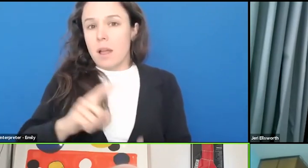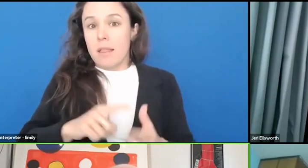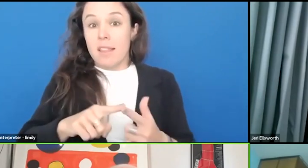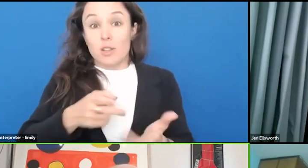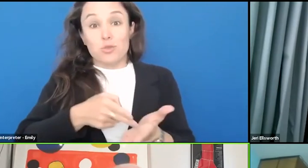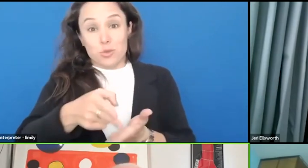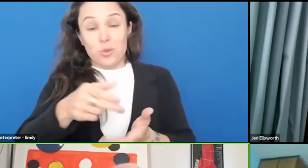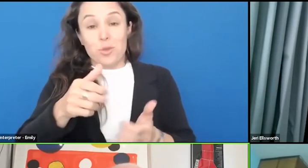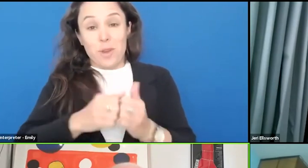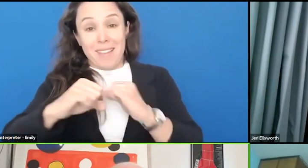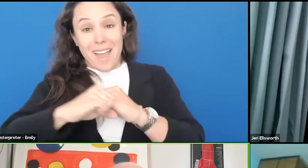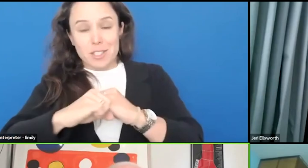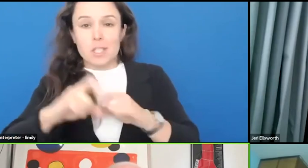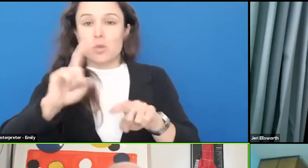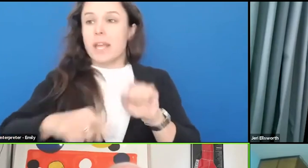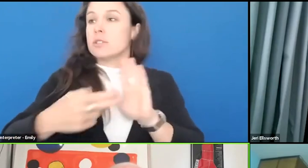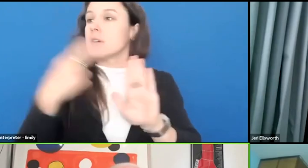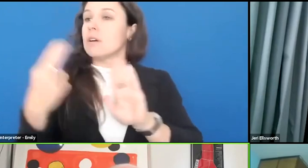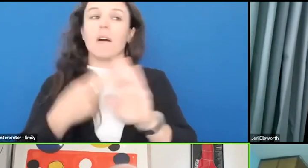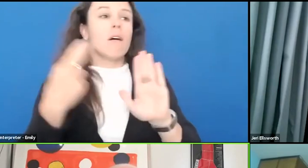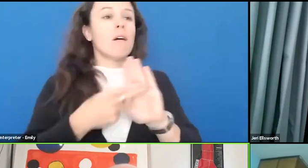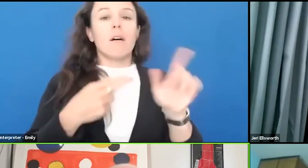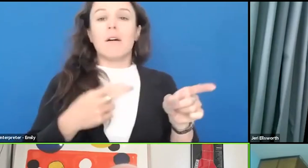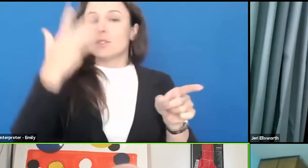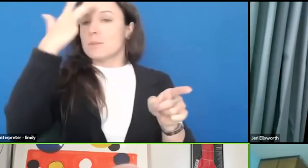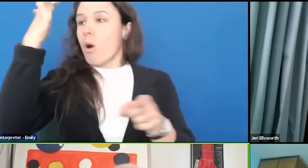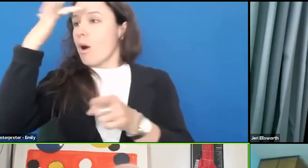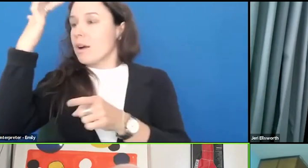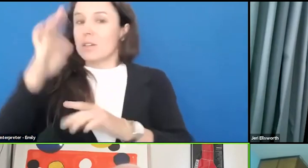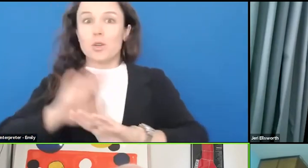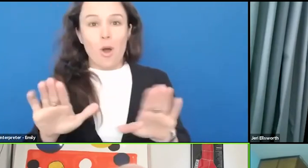before you can call it smart. At a certain point, it'd actually have to meet some basic